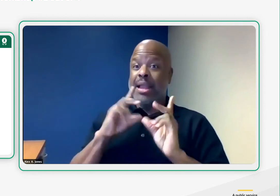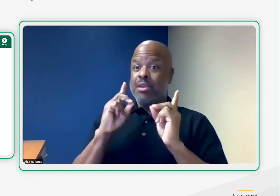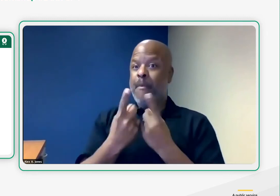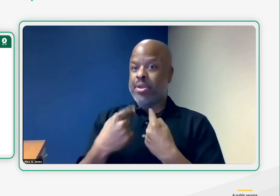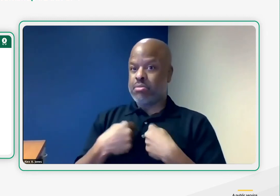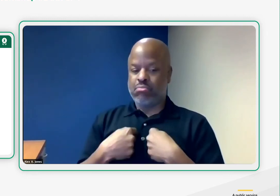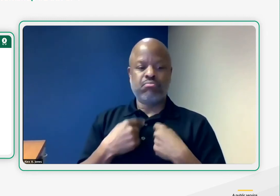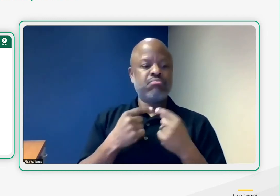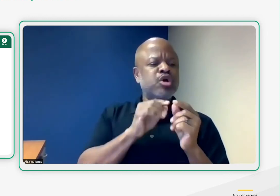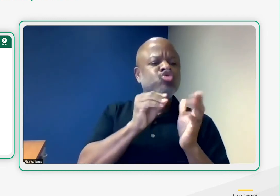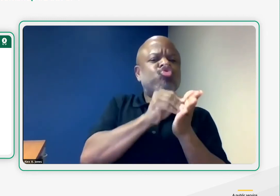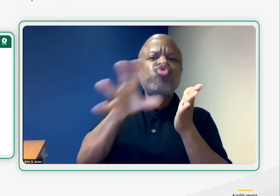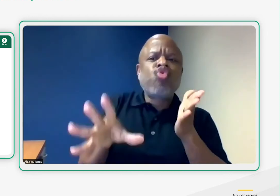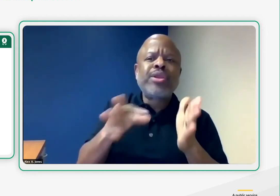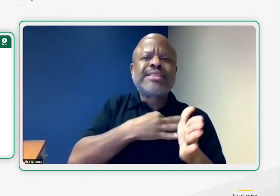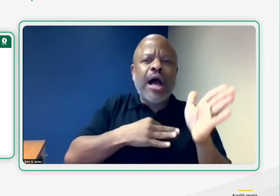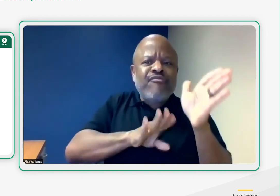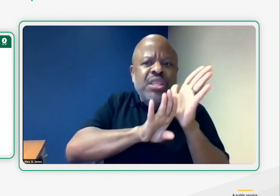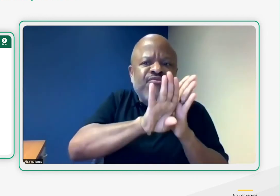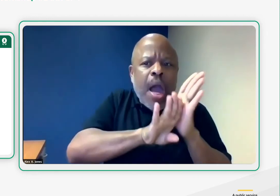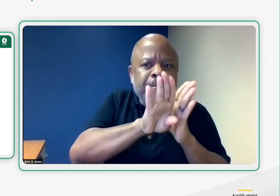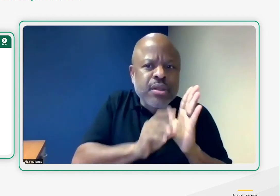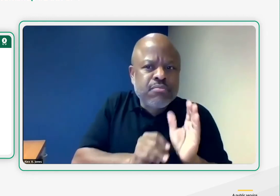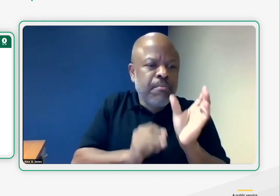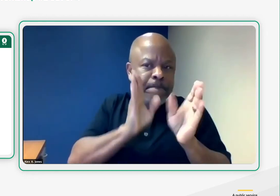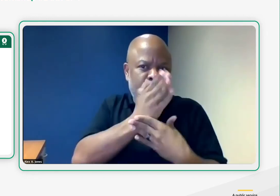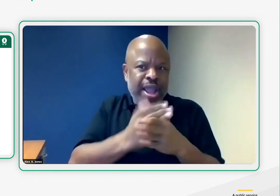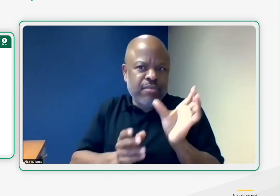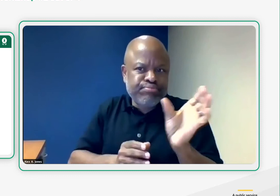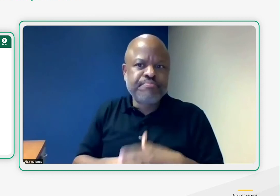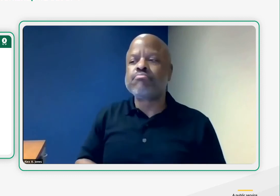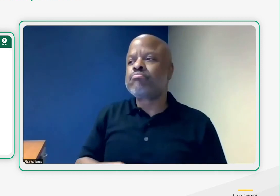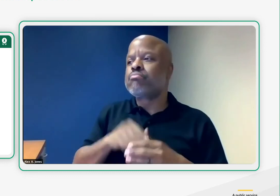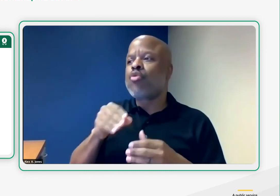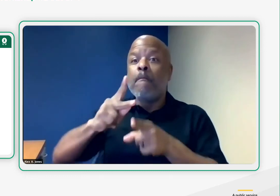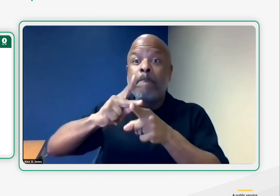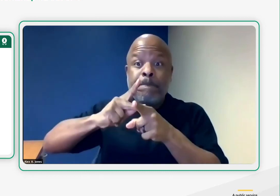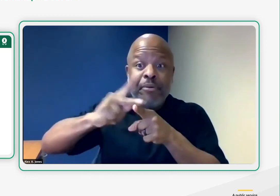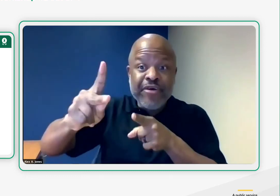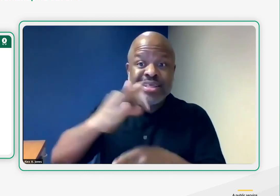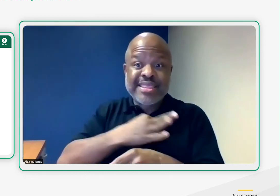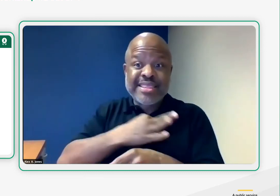For example, in my department, there's money allocated for student development, or staff